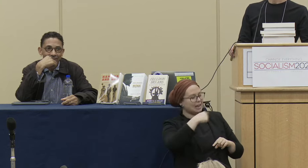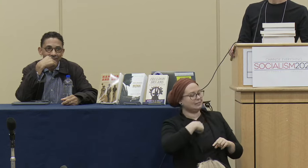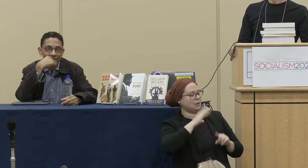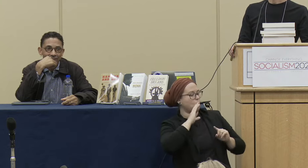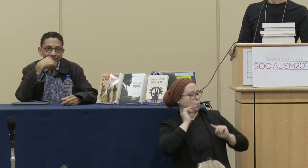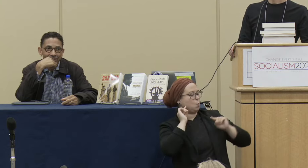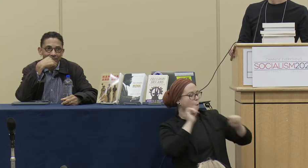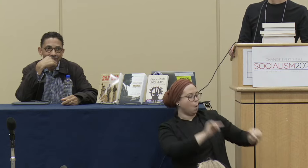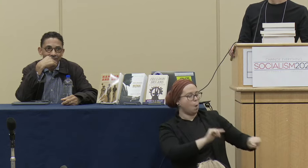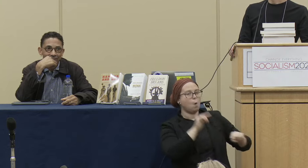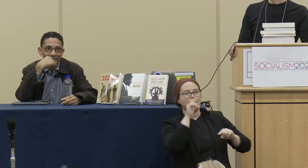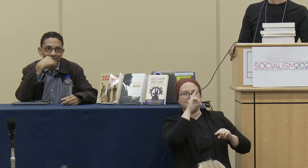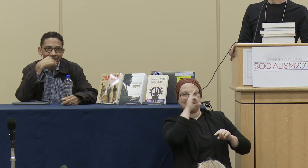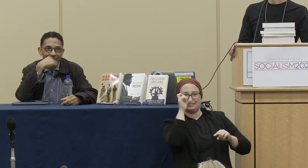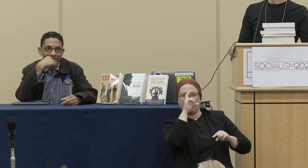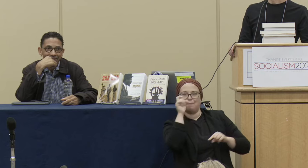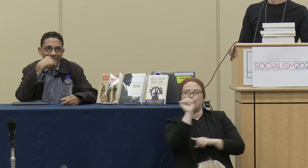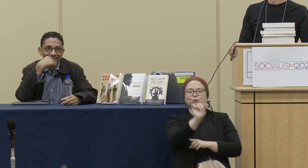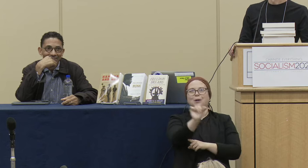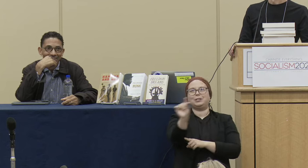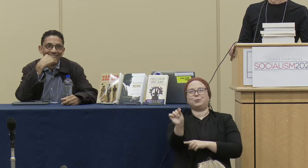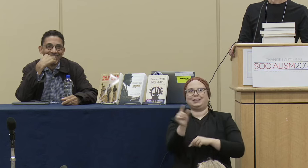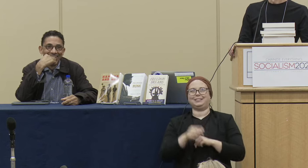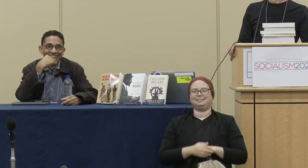And, finally, Robin said, yep, I'm there, I'm comeing in the